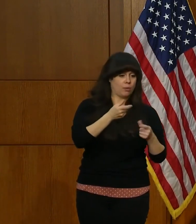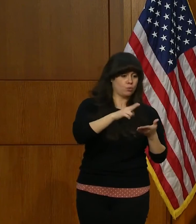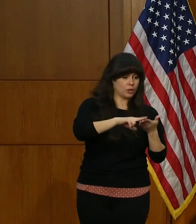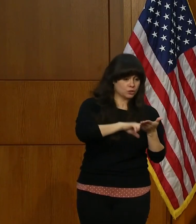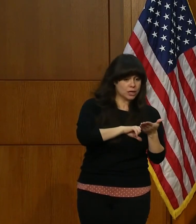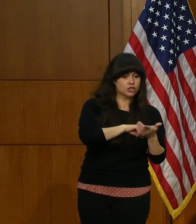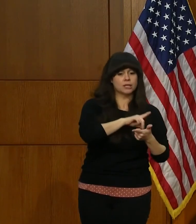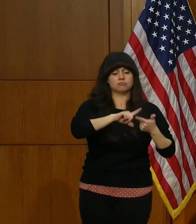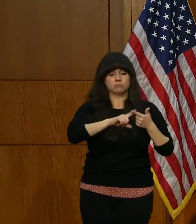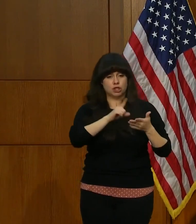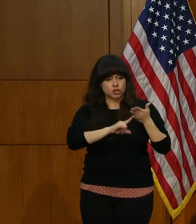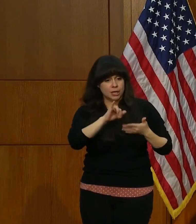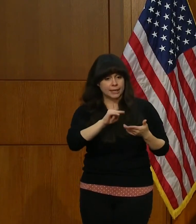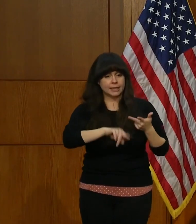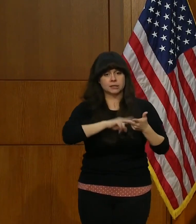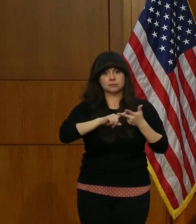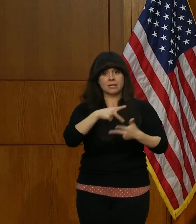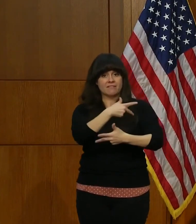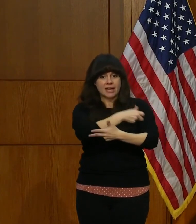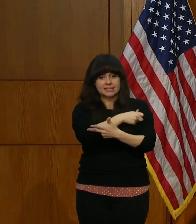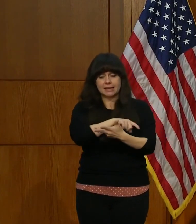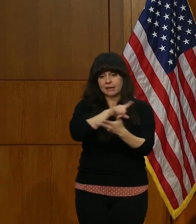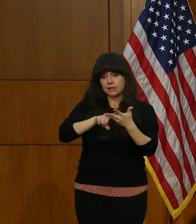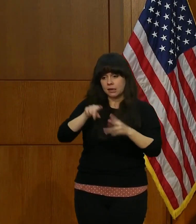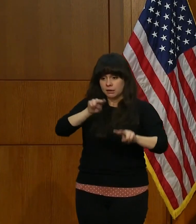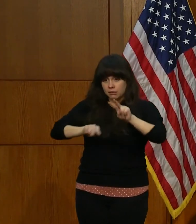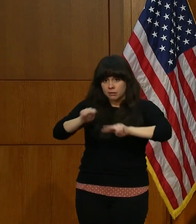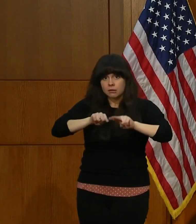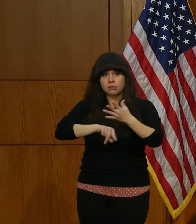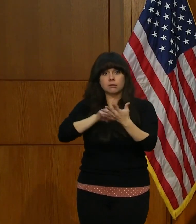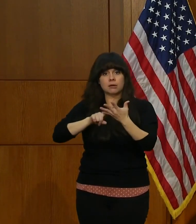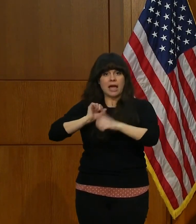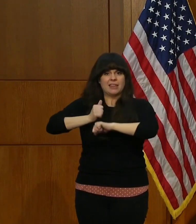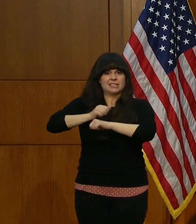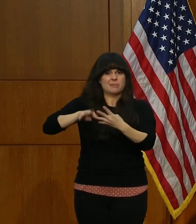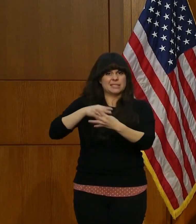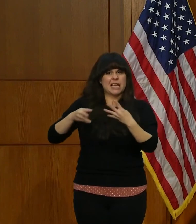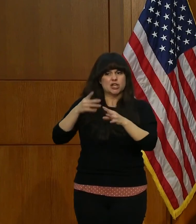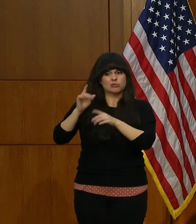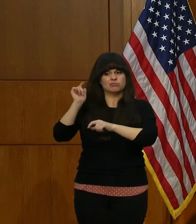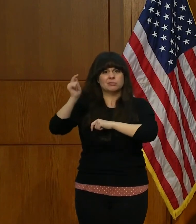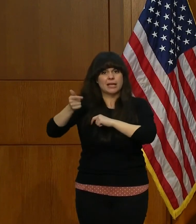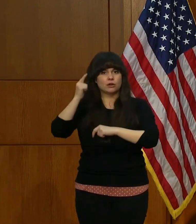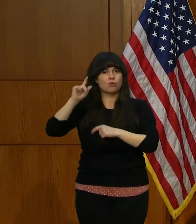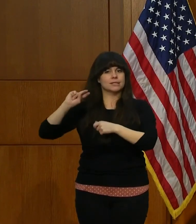MOVE PEOPLE THROUGH THE PROCESS FROM REGISTRATION AND CHECK IN. VACCINE ADMINISTRATION,